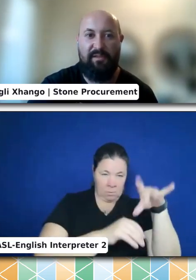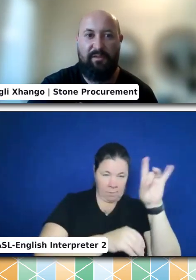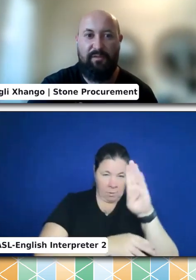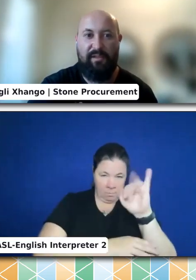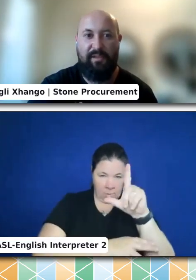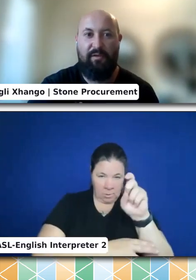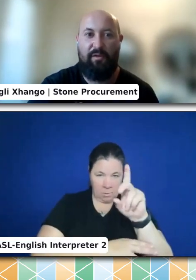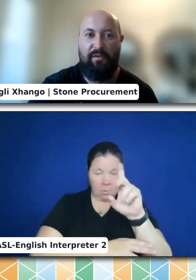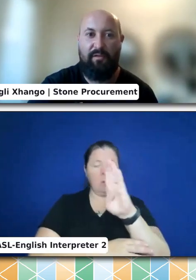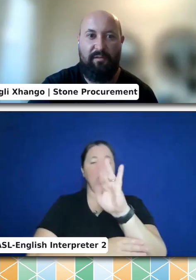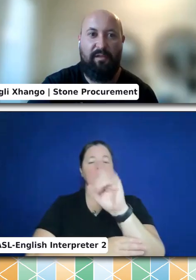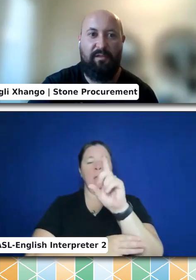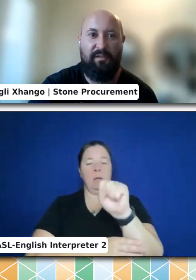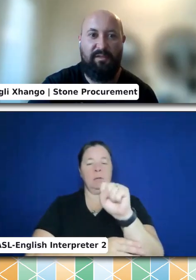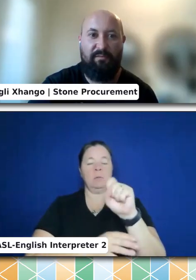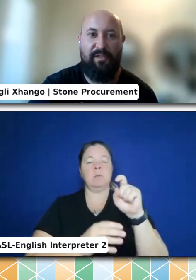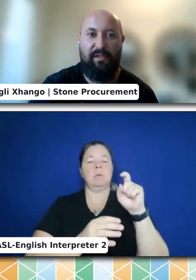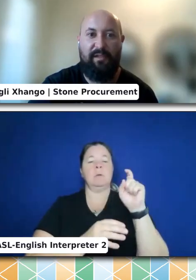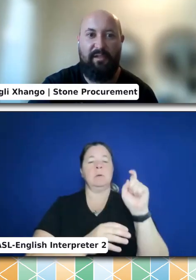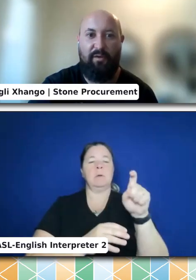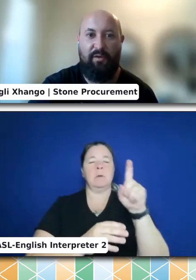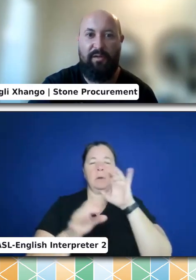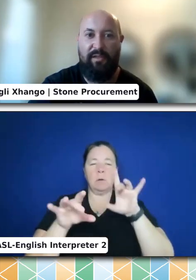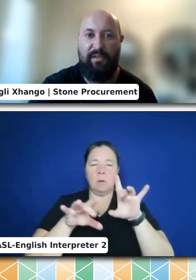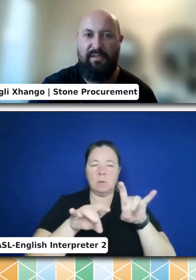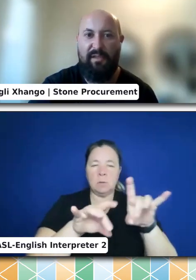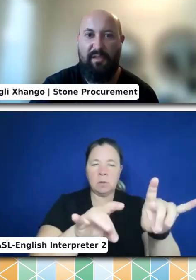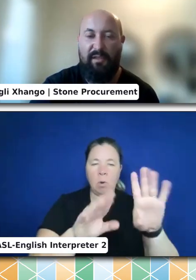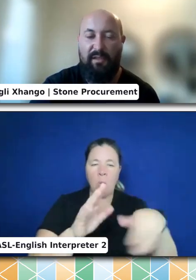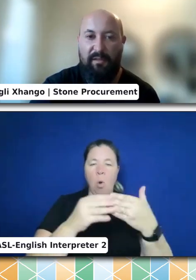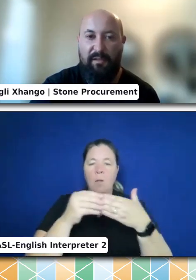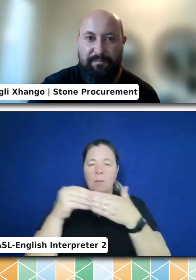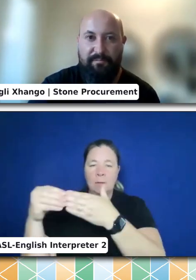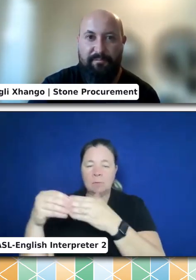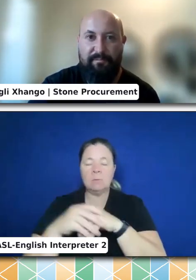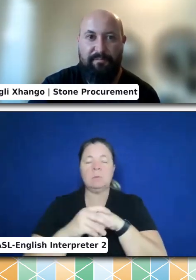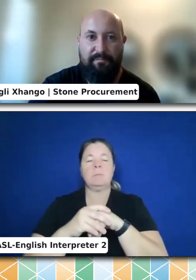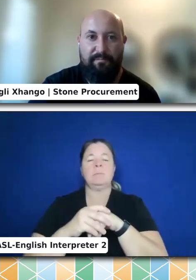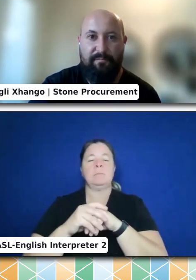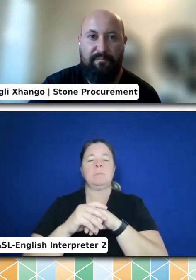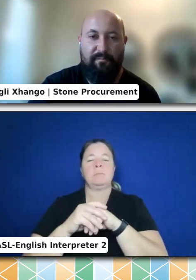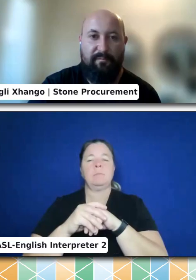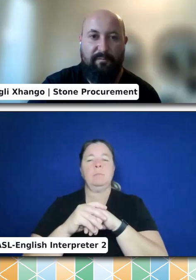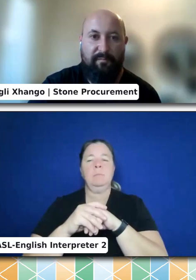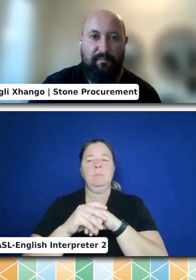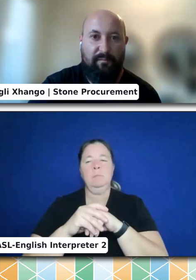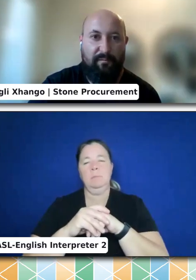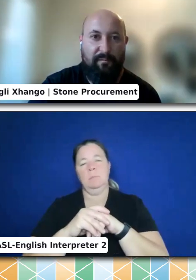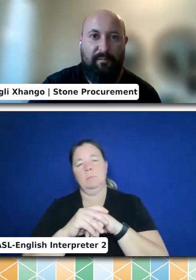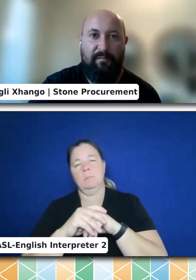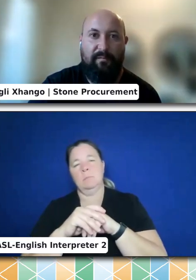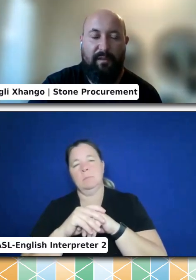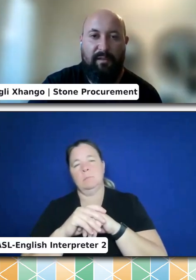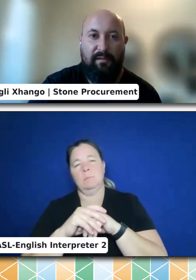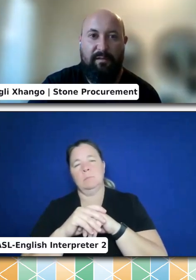Clicking on, uh, Discovery, and then All Leads.